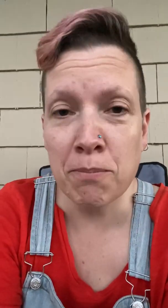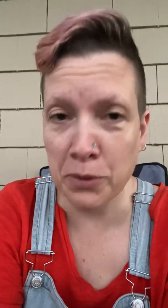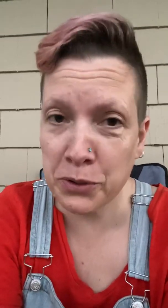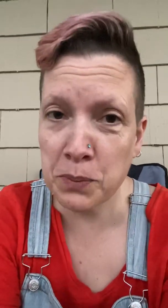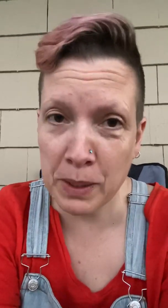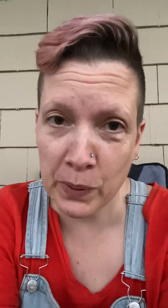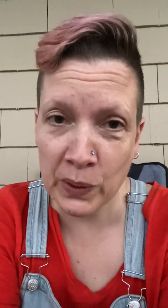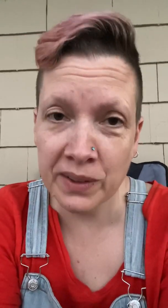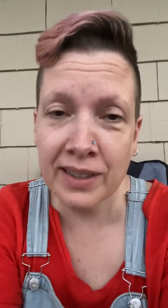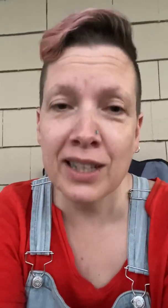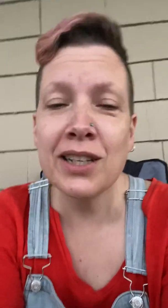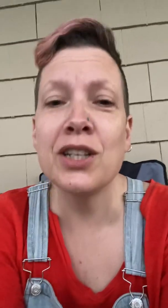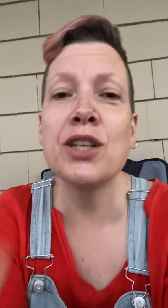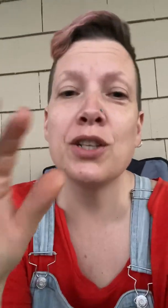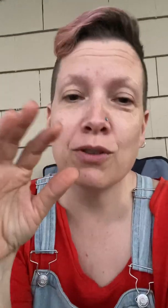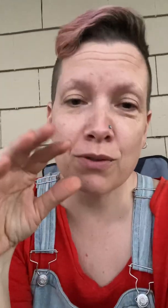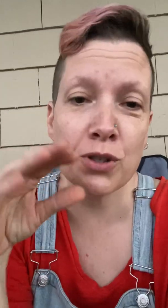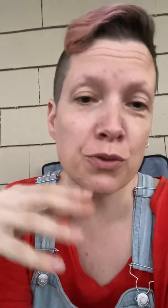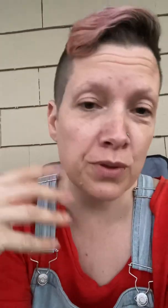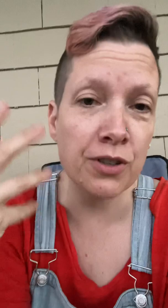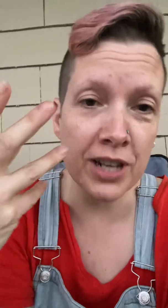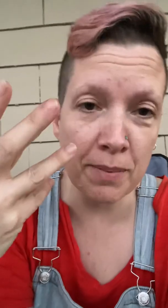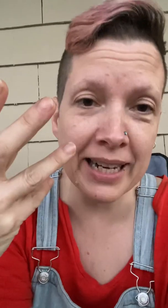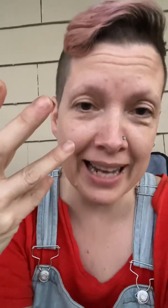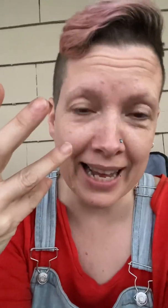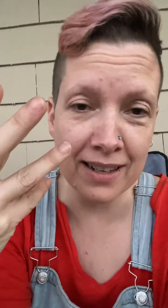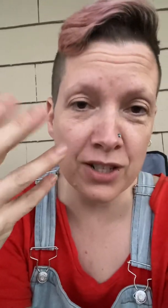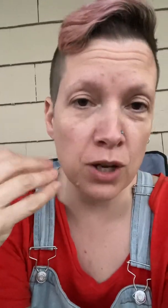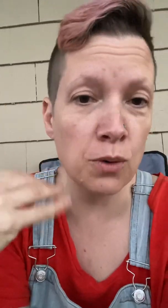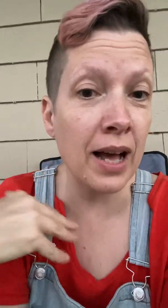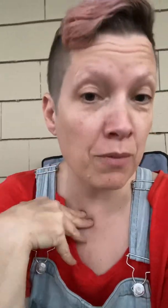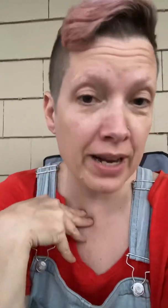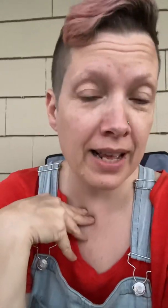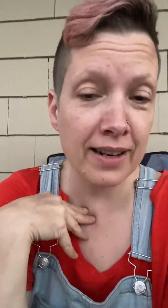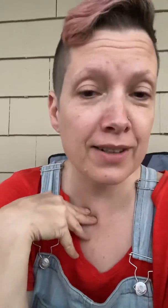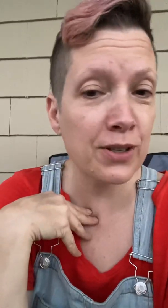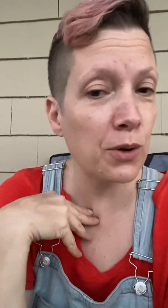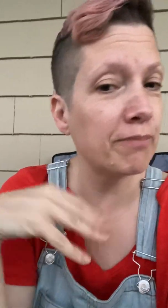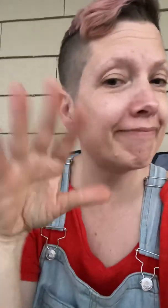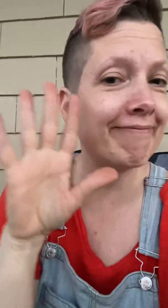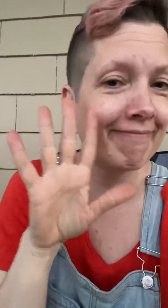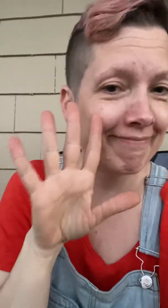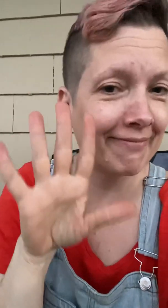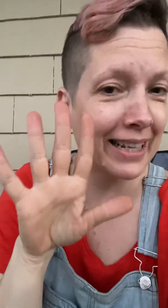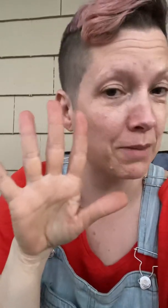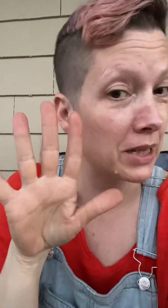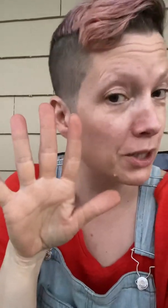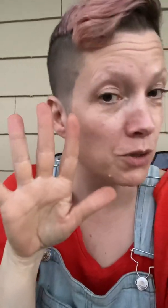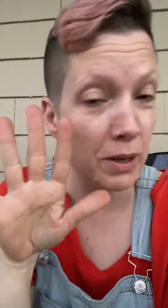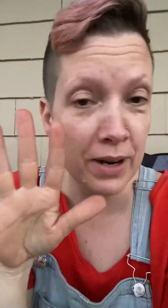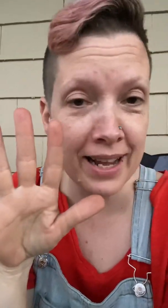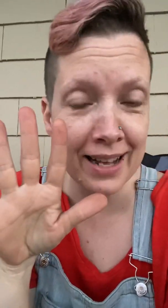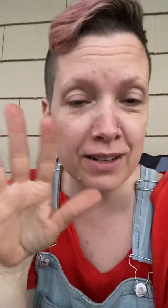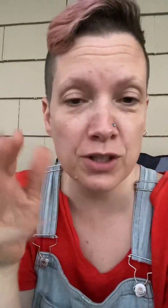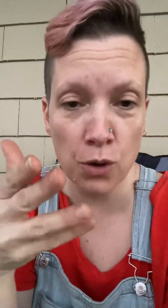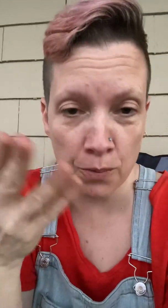Most people do their dominant hand. So, I'm right-handed. So, I typically use my right hand. So